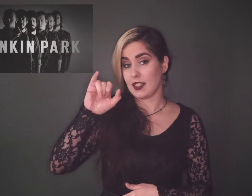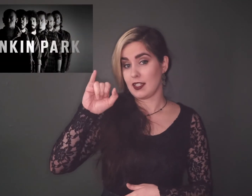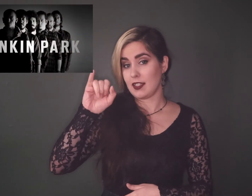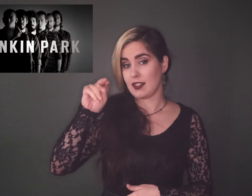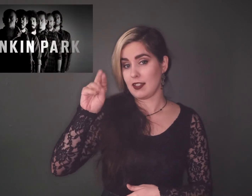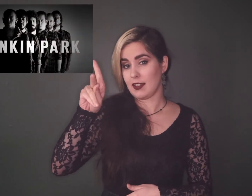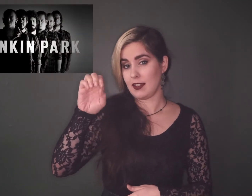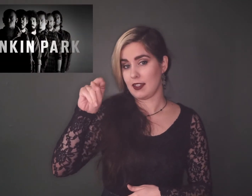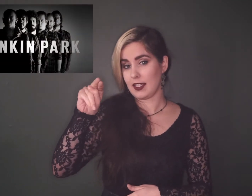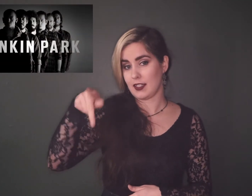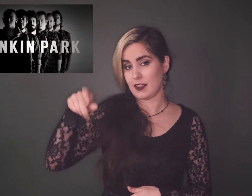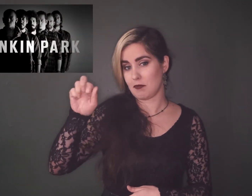That would be Linkin Park.